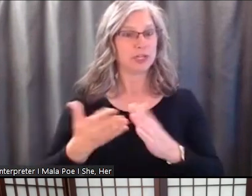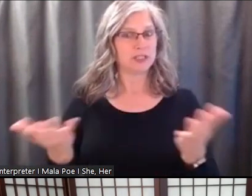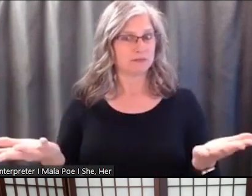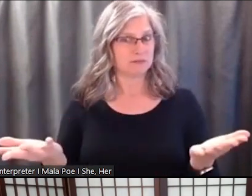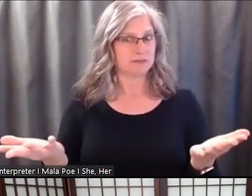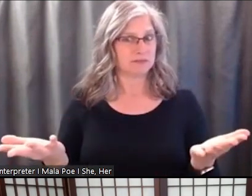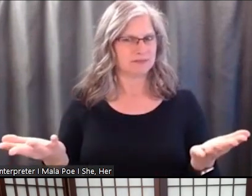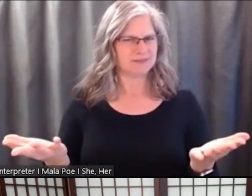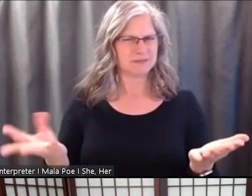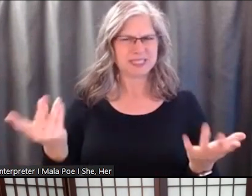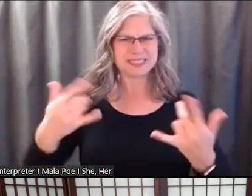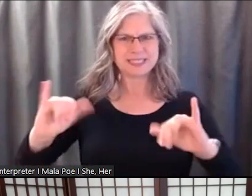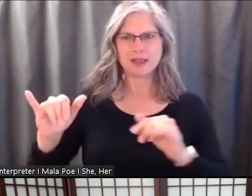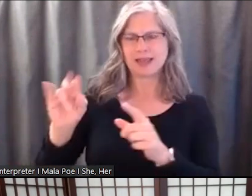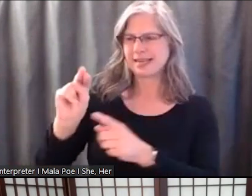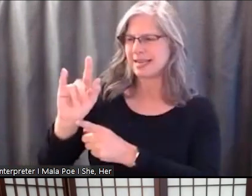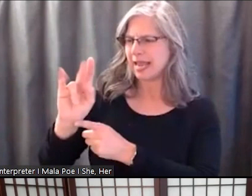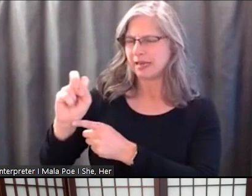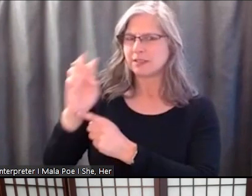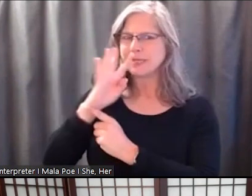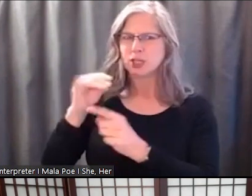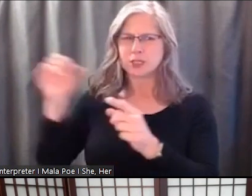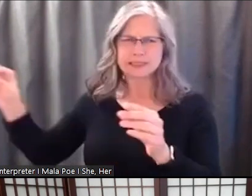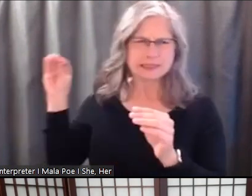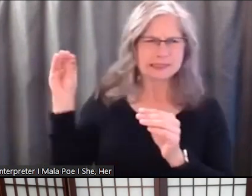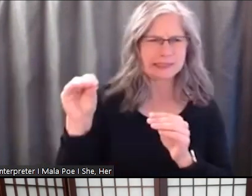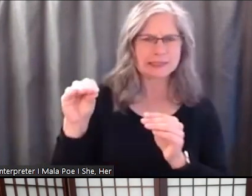And yet, that native speaker part is so robust and so strong that here it is showing up.